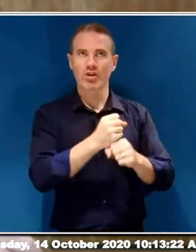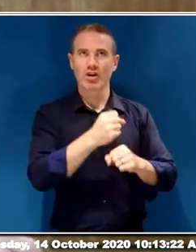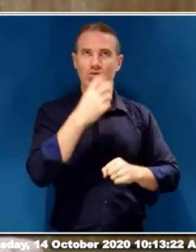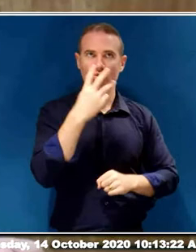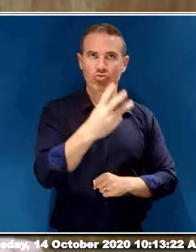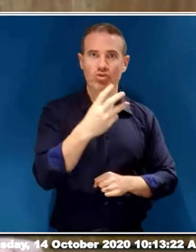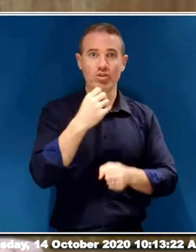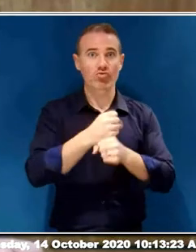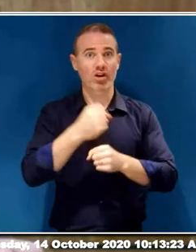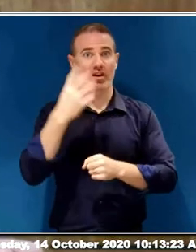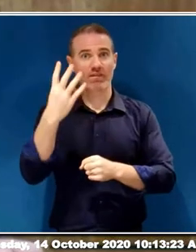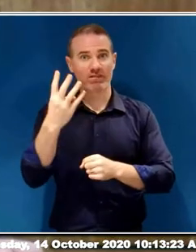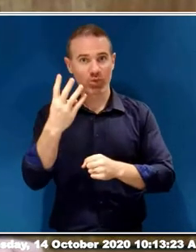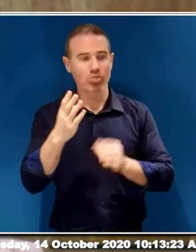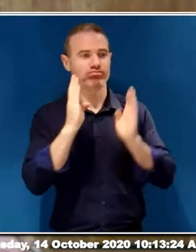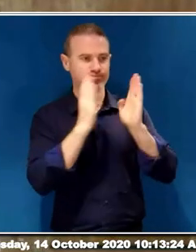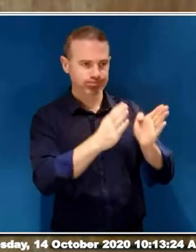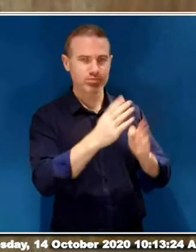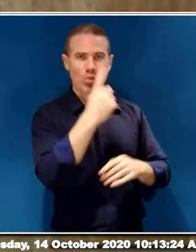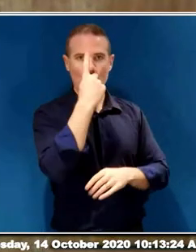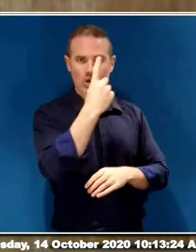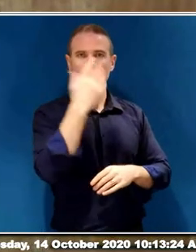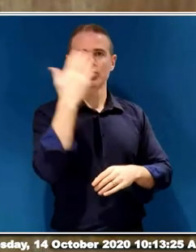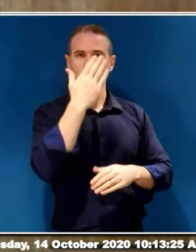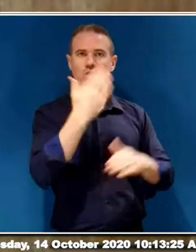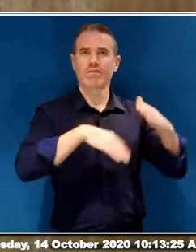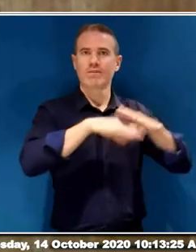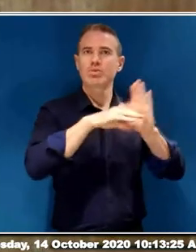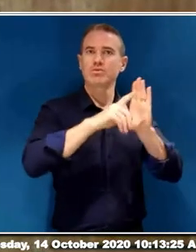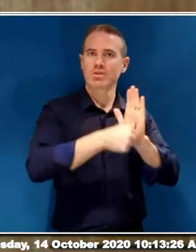And that was with School 1, so he continued on with School 1? Correct.